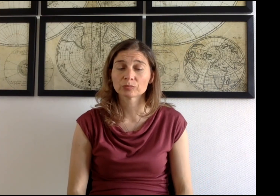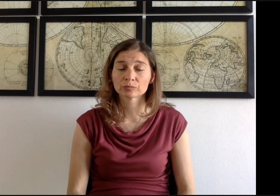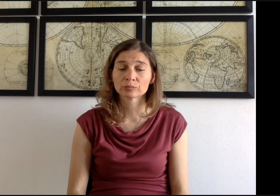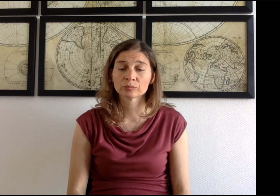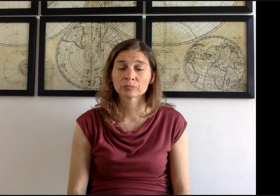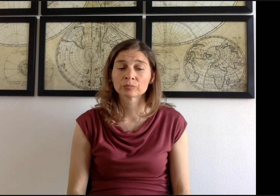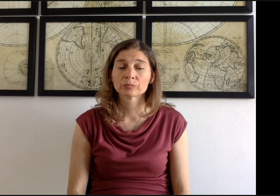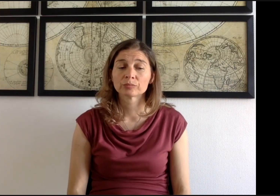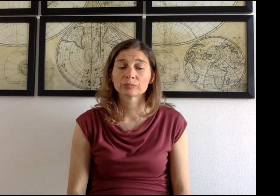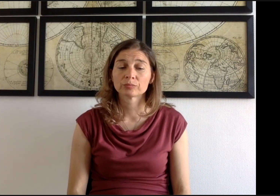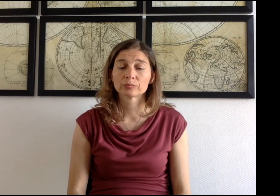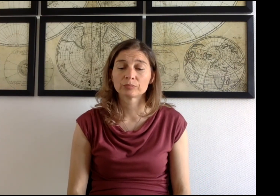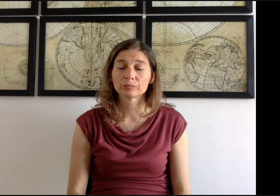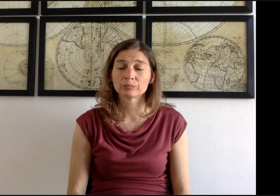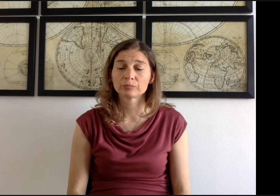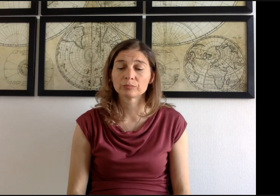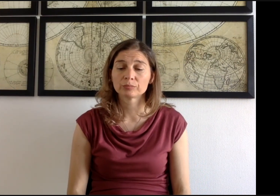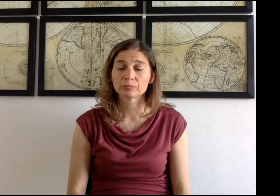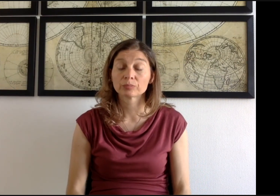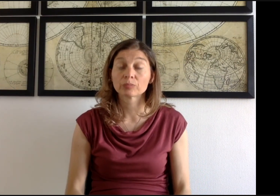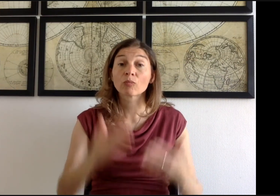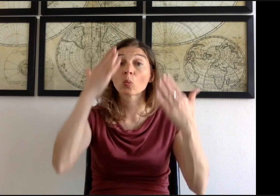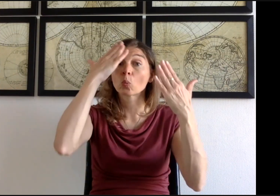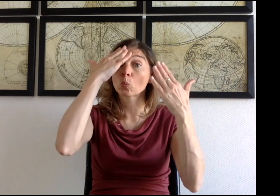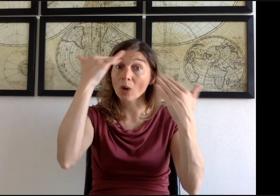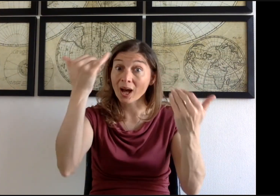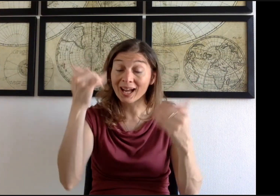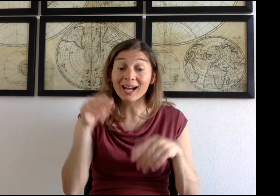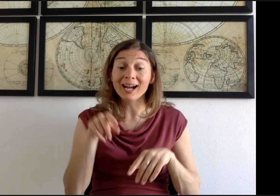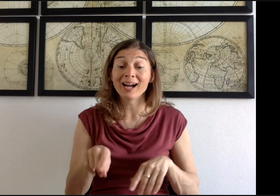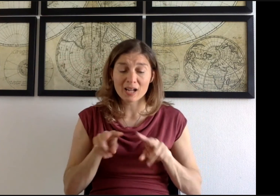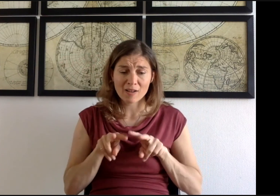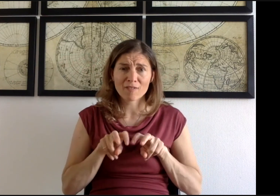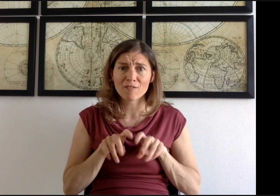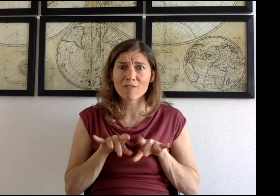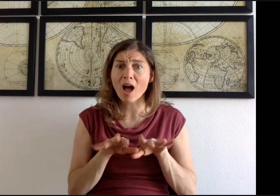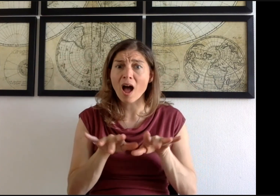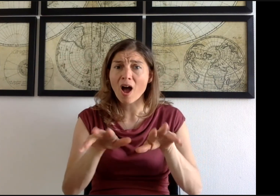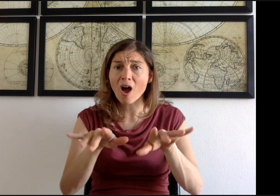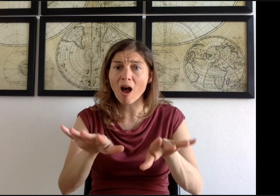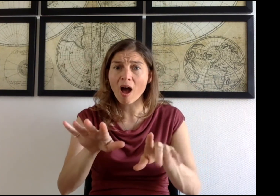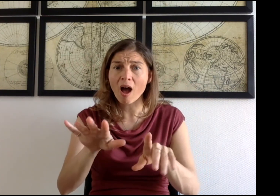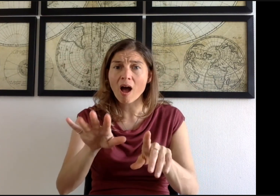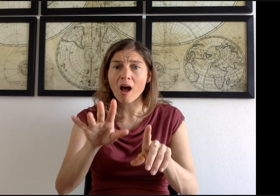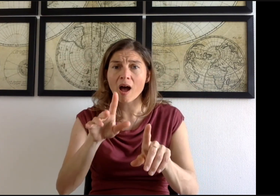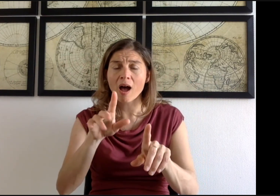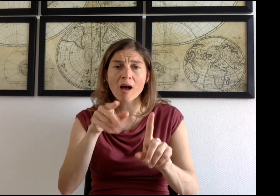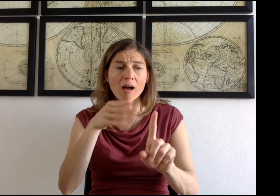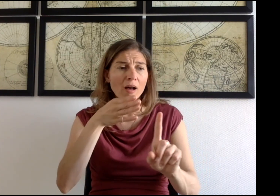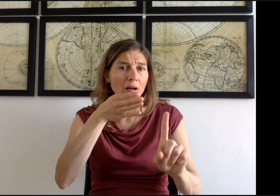Because this virus is not choosing a particular state or nationality.